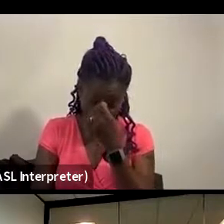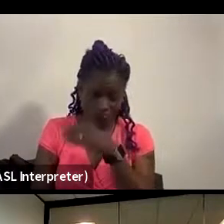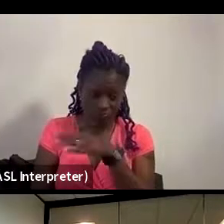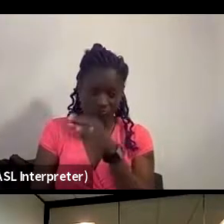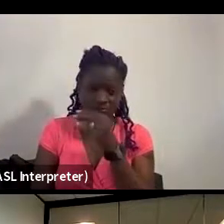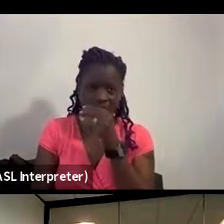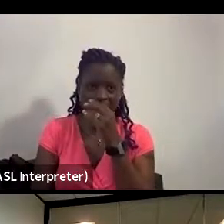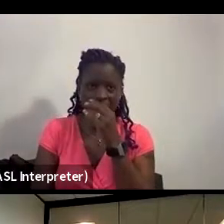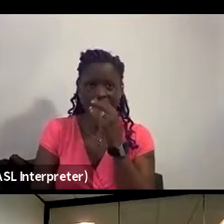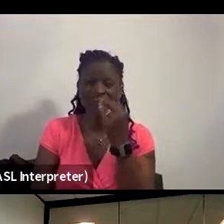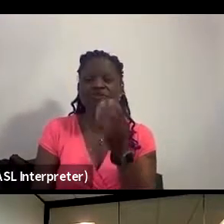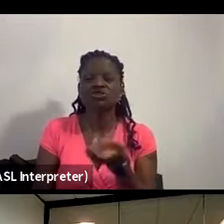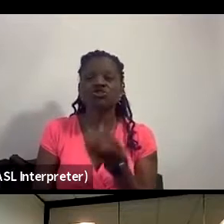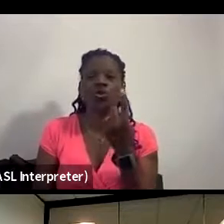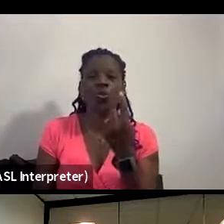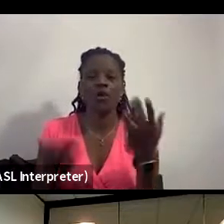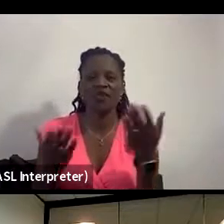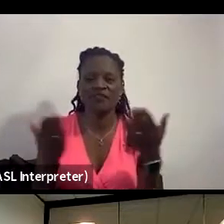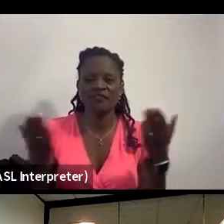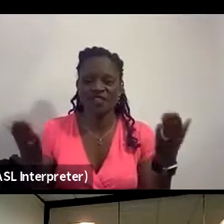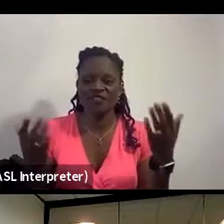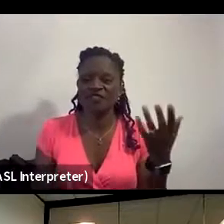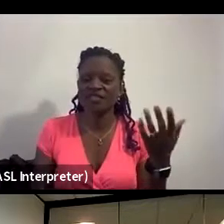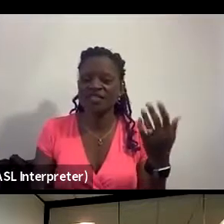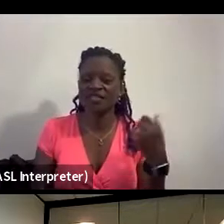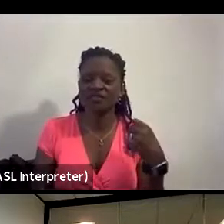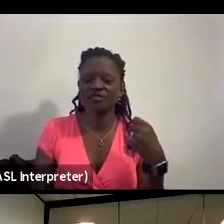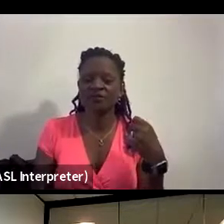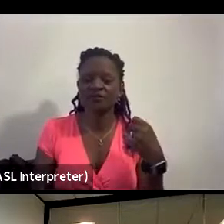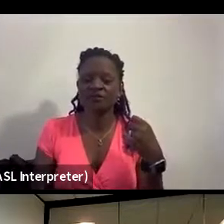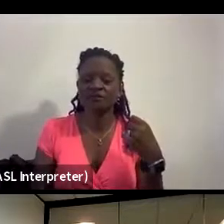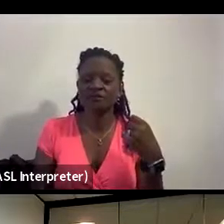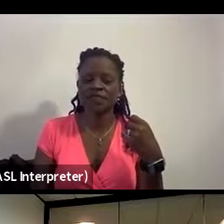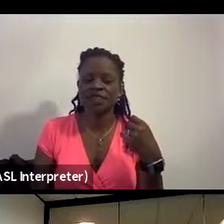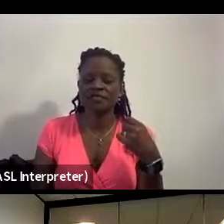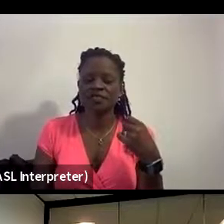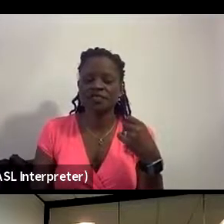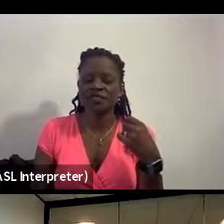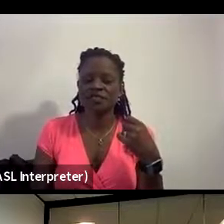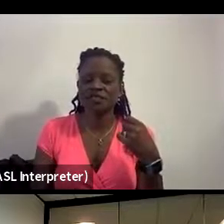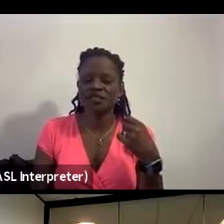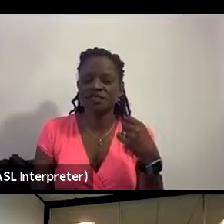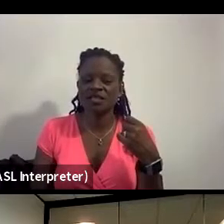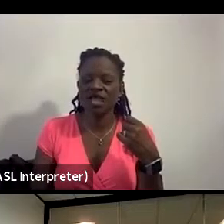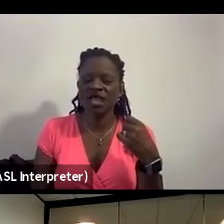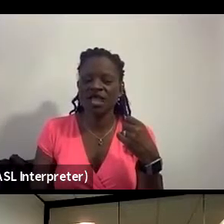it speaks to, I think when you talk about people getting a reinfection, is that